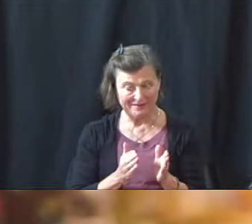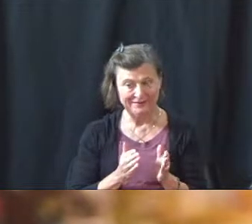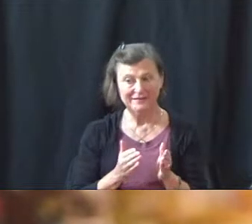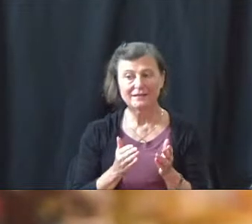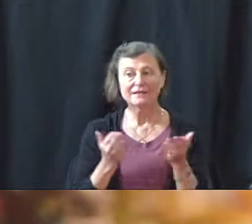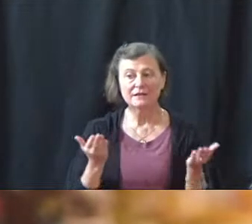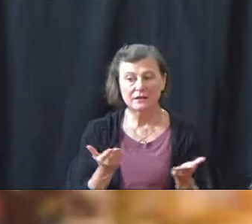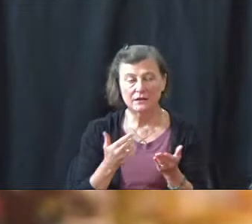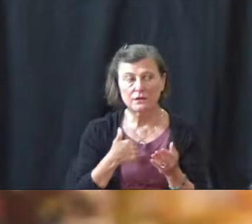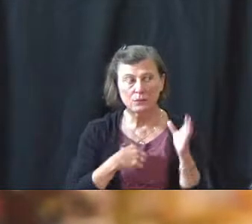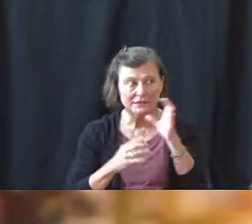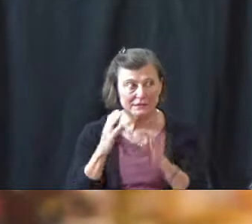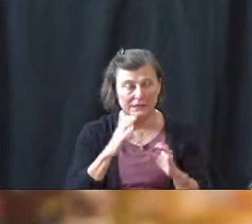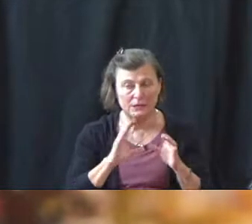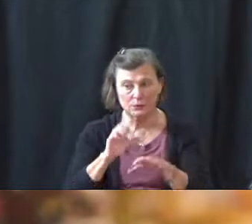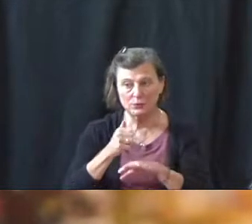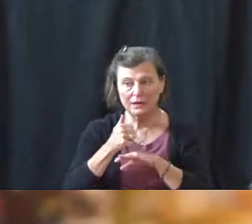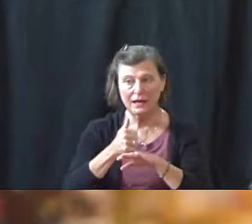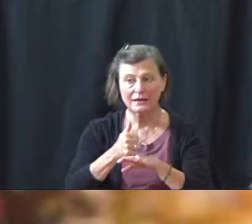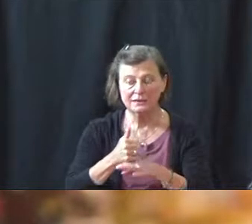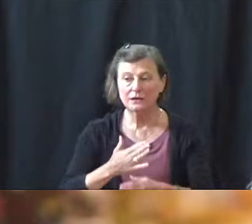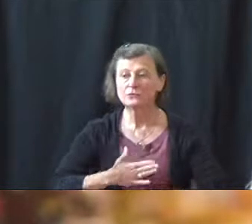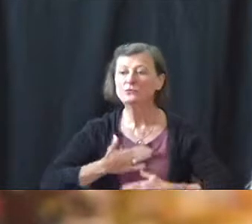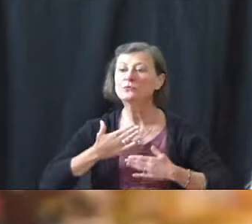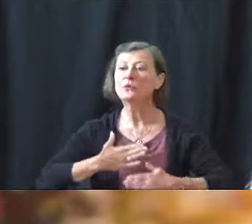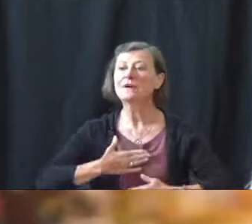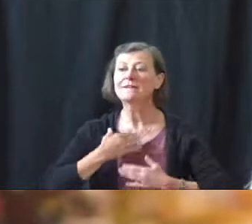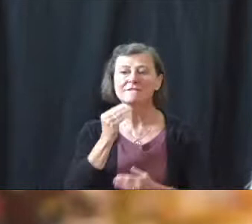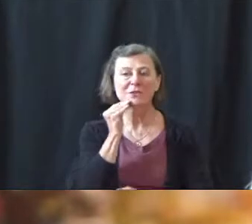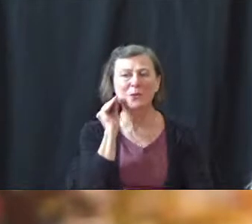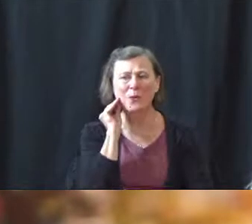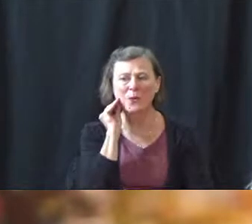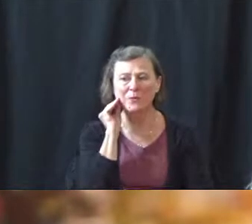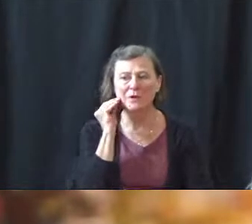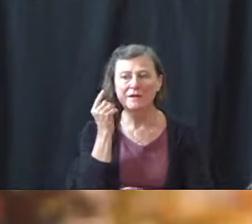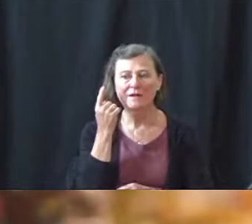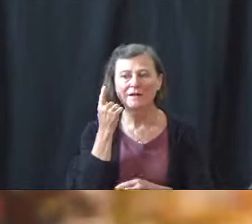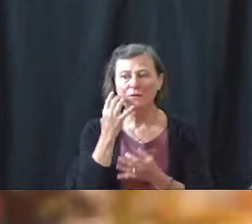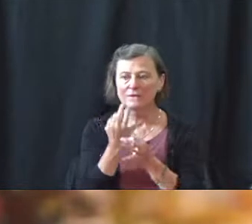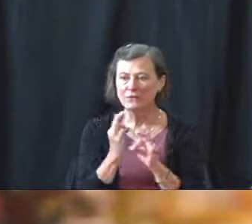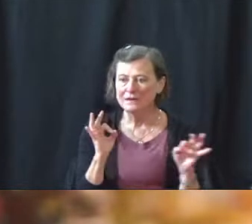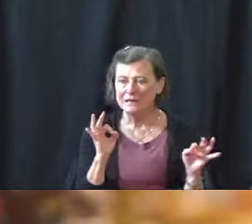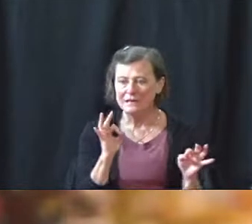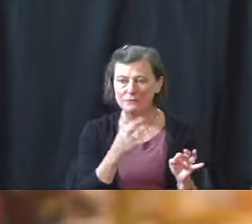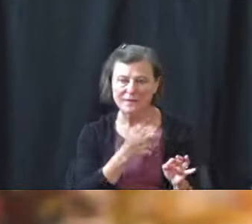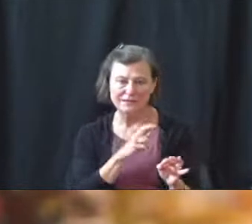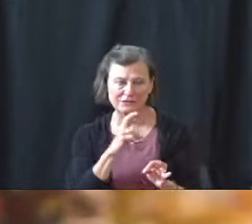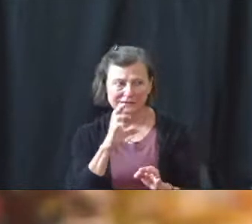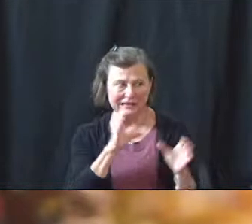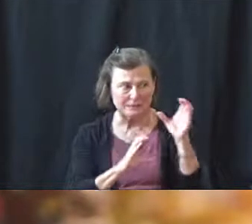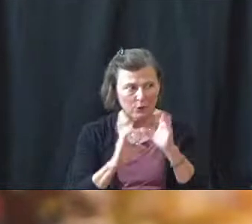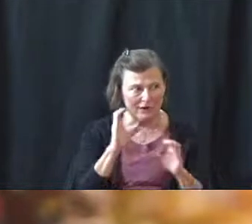Here we seek to create a joyful home for free religious exploration.